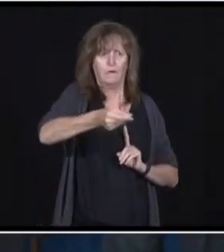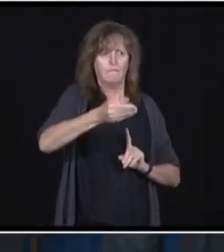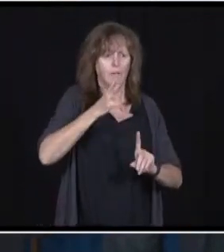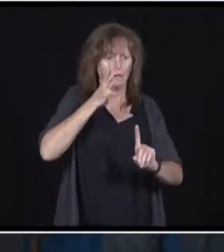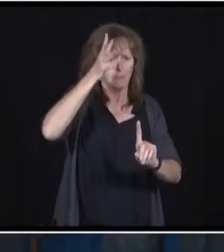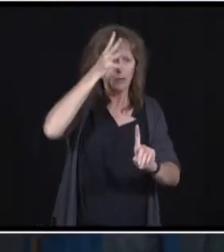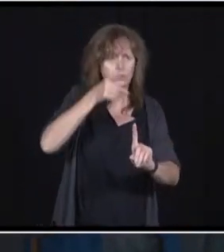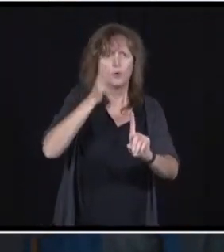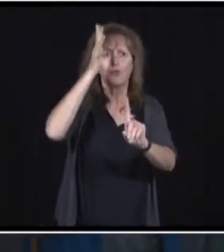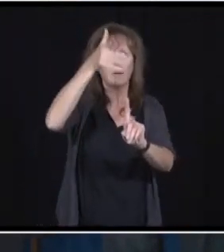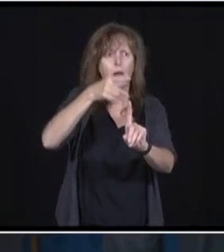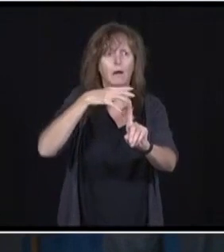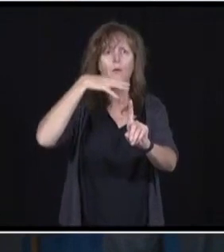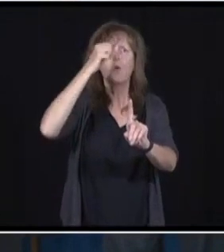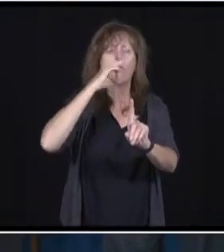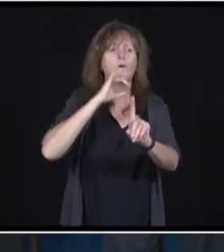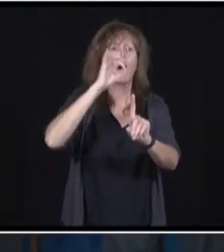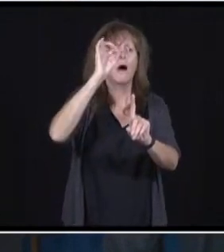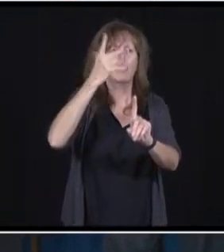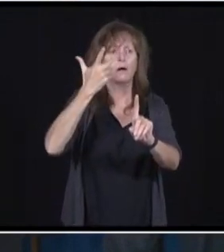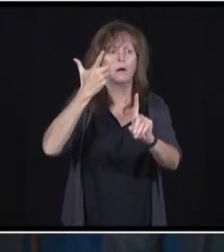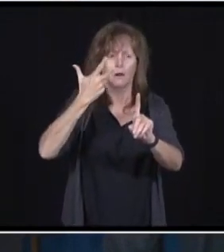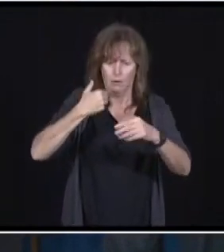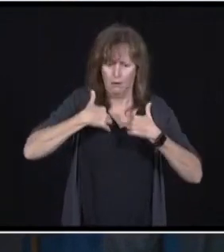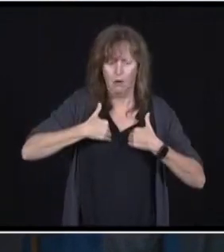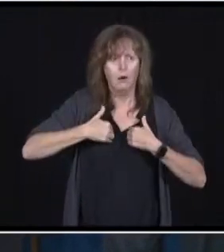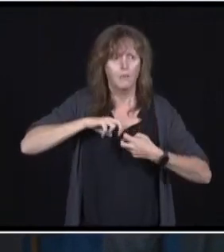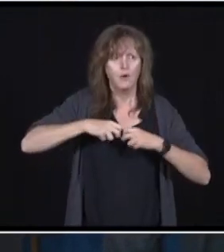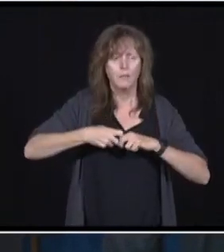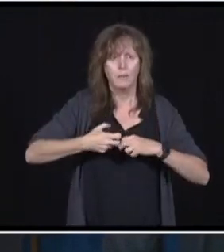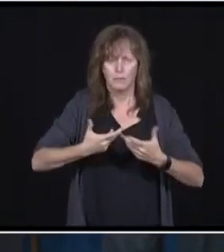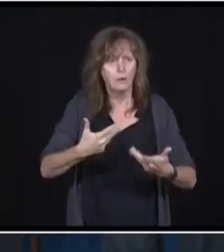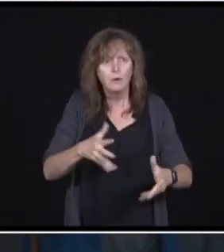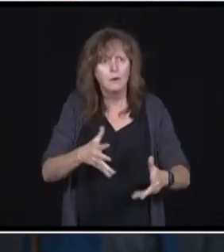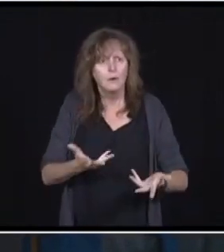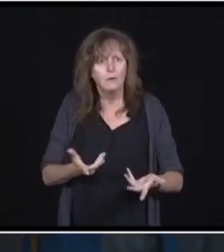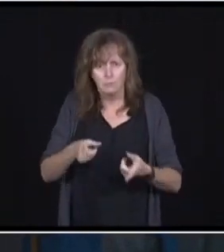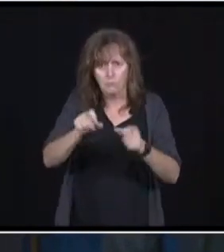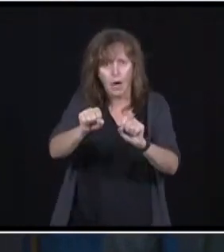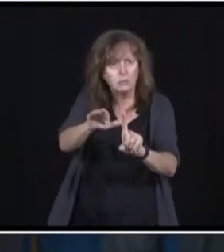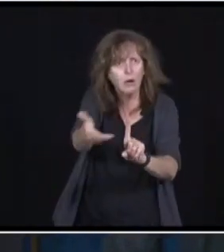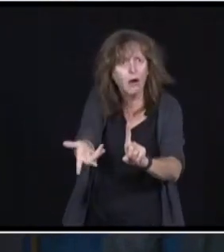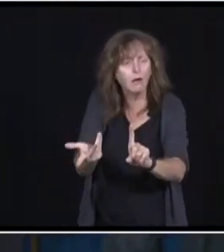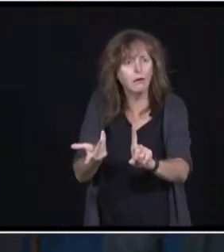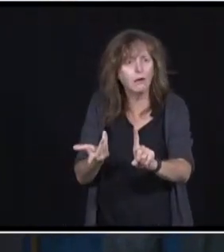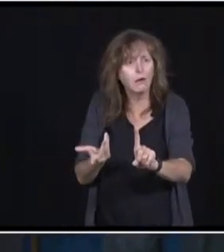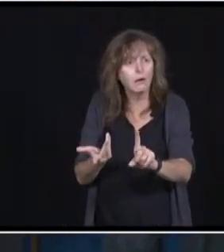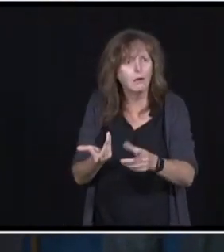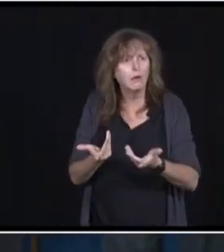Not all, obviously, but in some. If a young person goes and hands it over to the parents